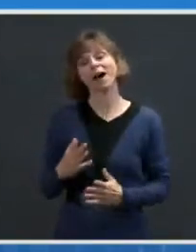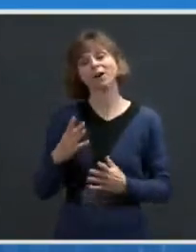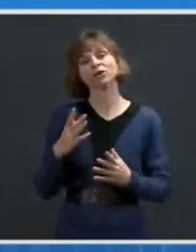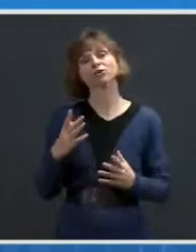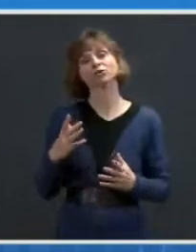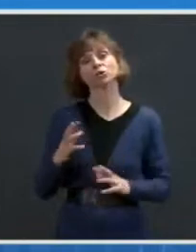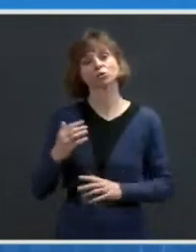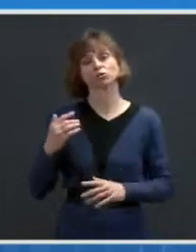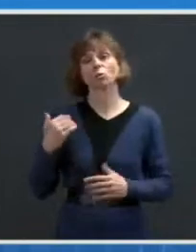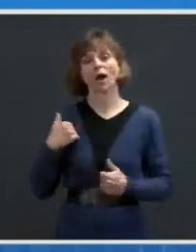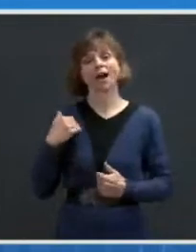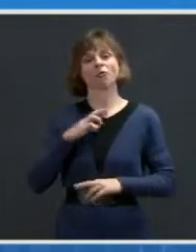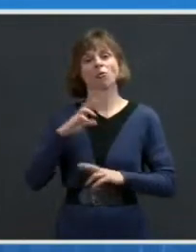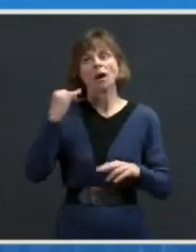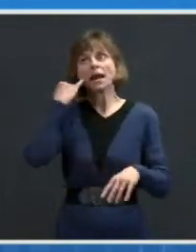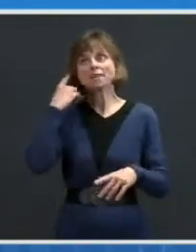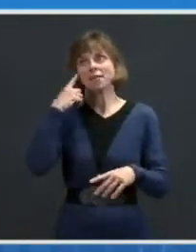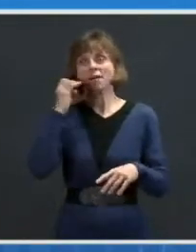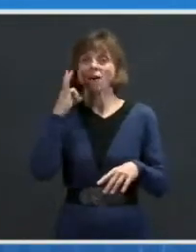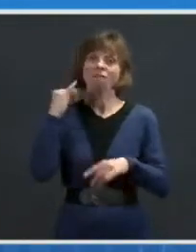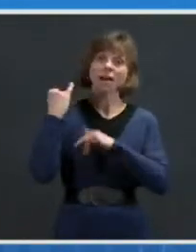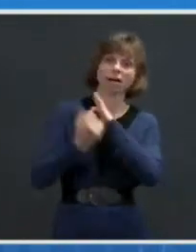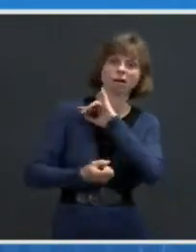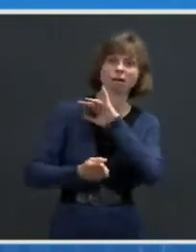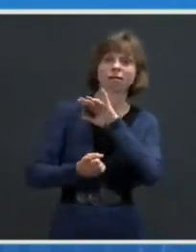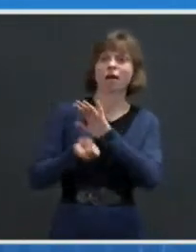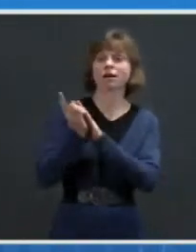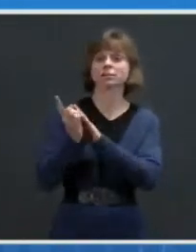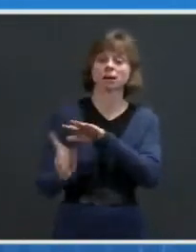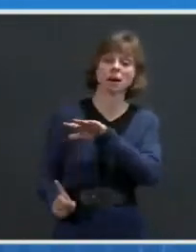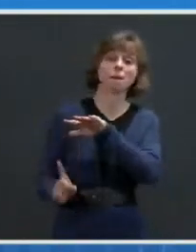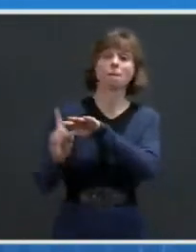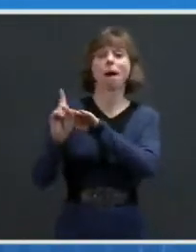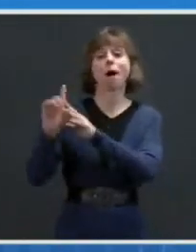FOR HEALTHCARE PERFORATORS IN